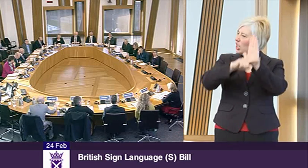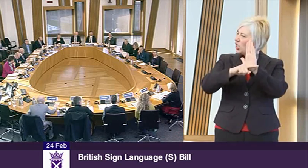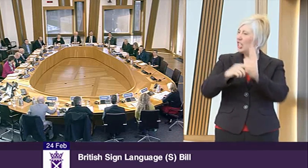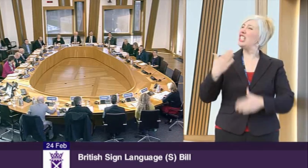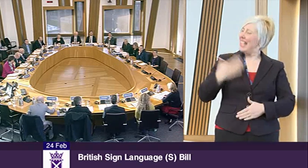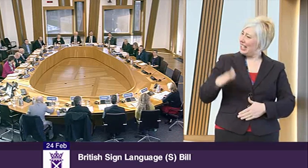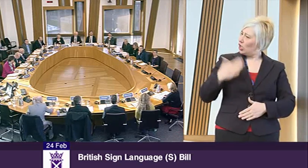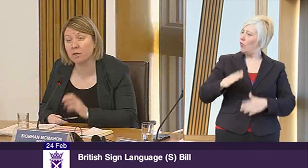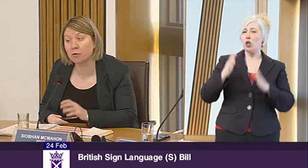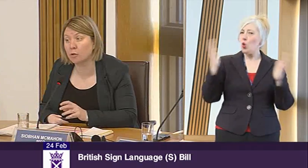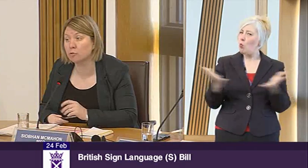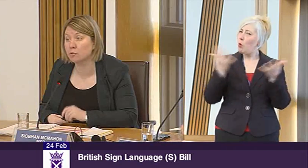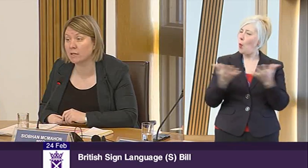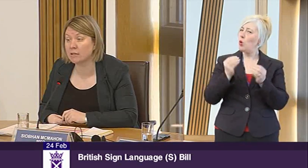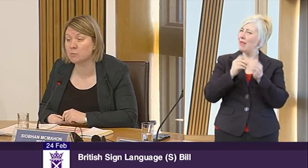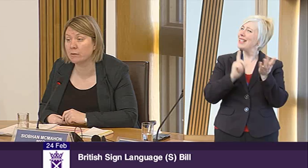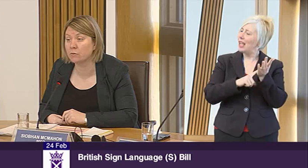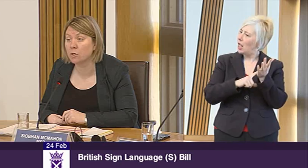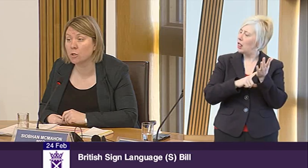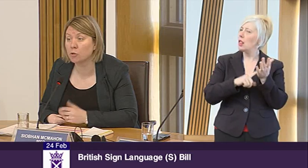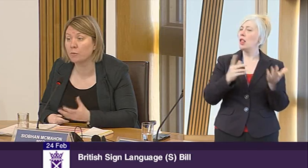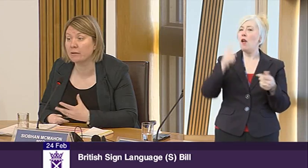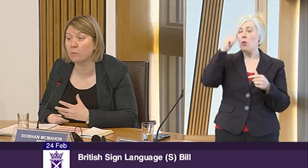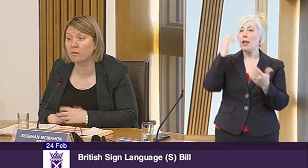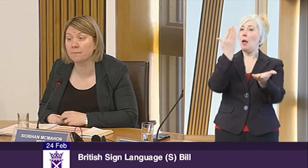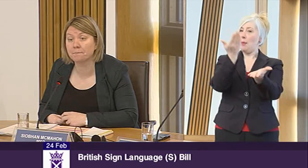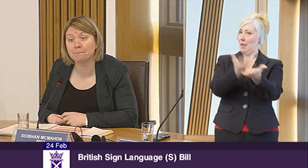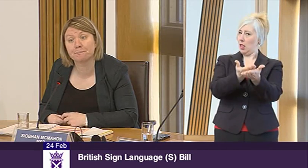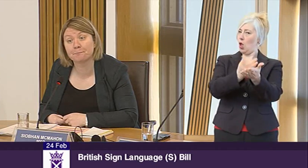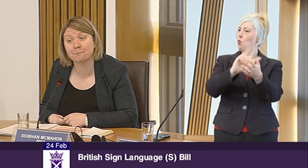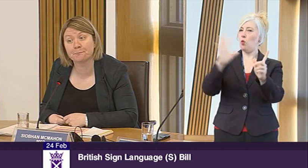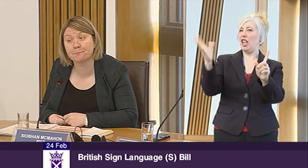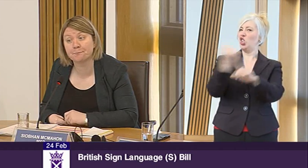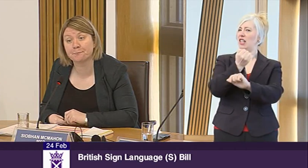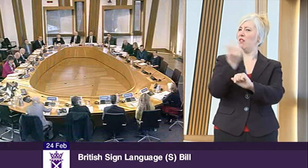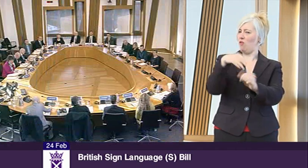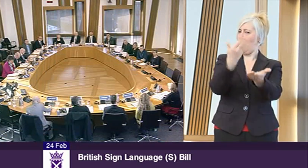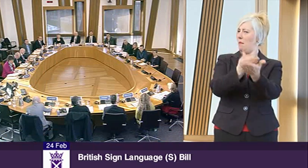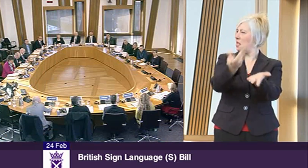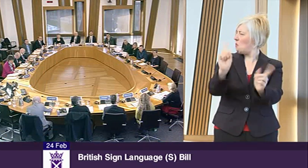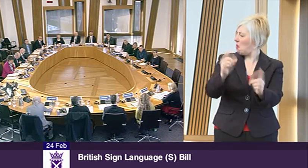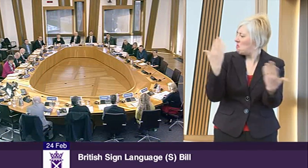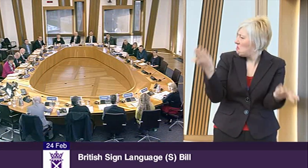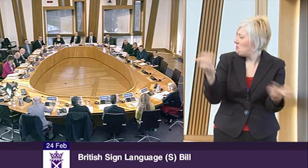to promote BSL? What specific outcomes could the bill bring?